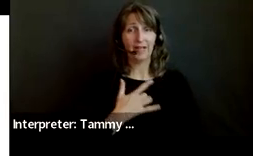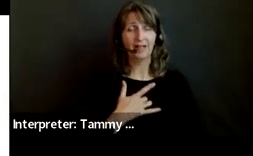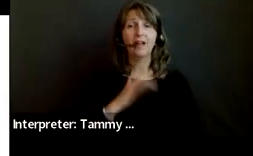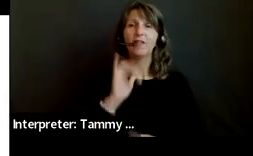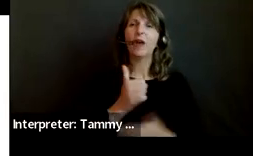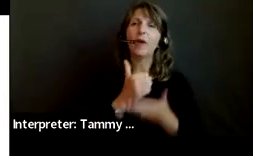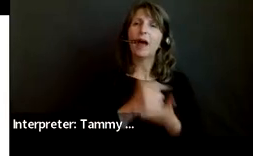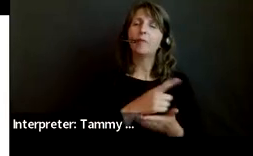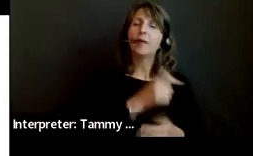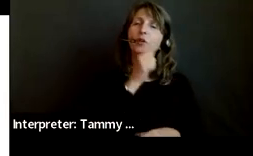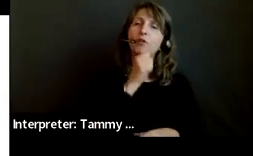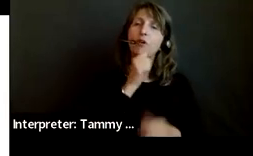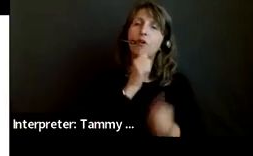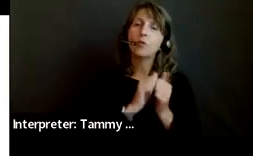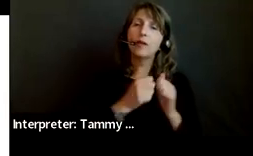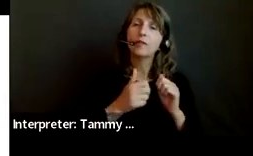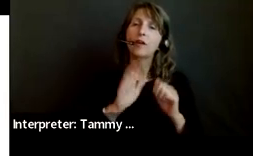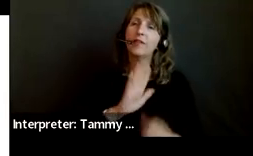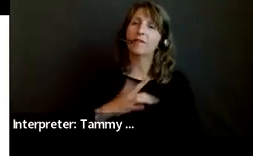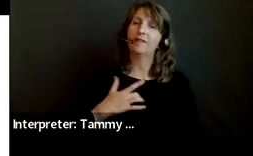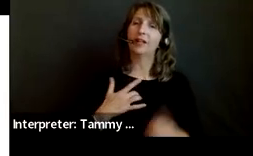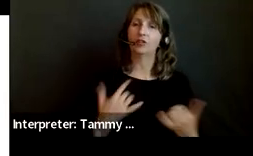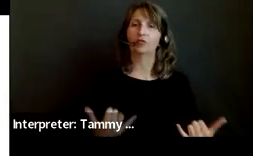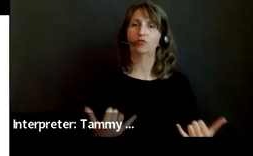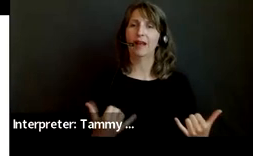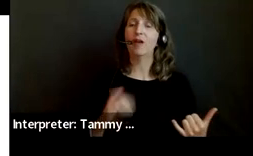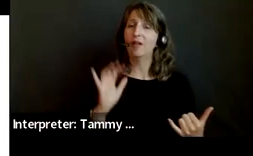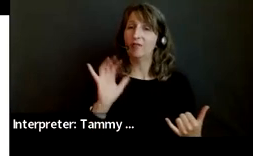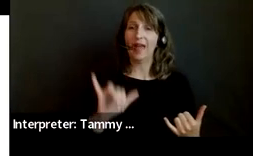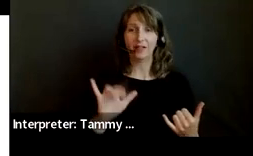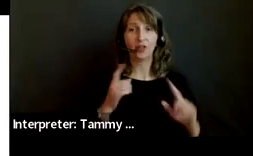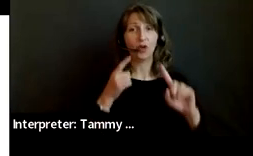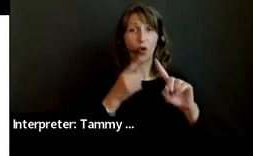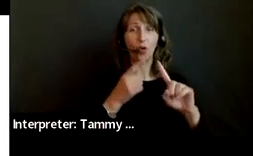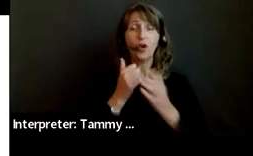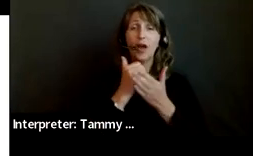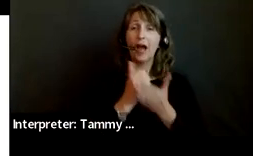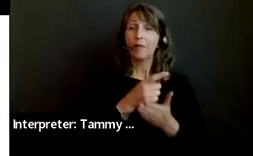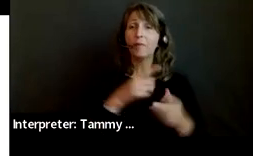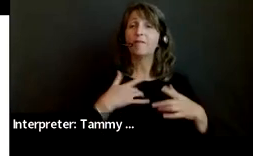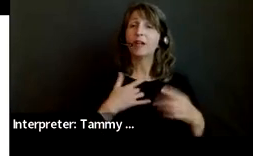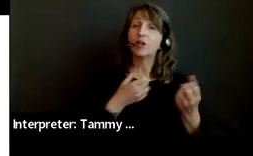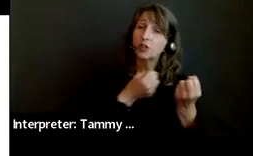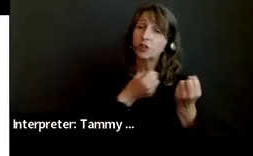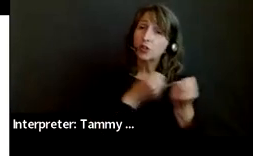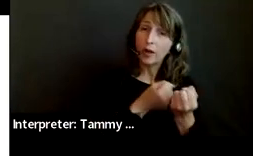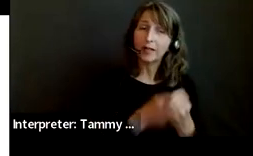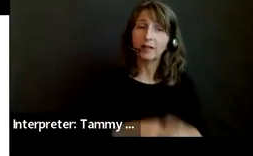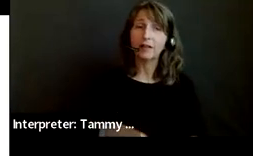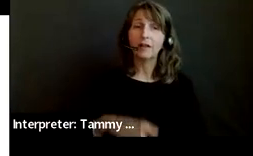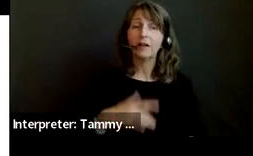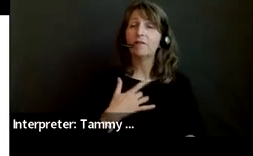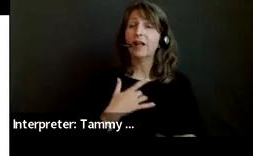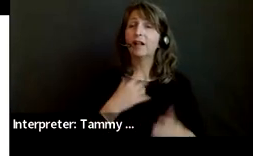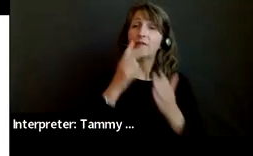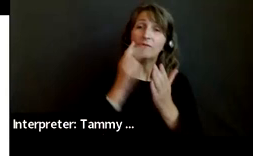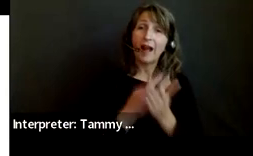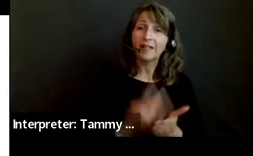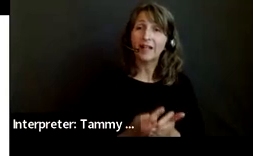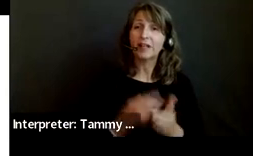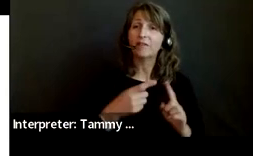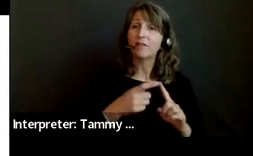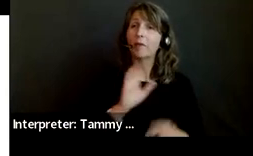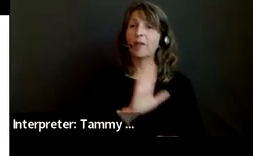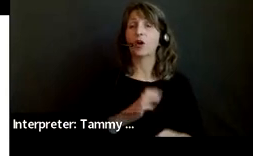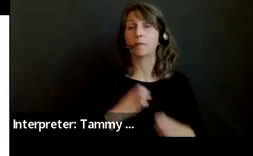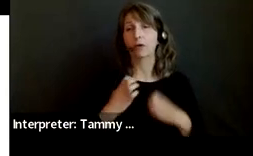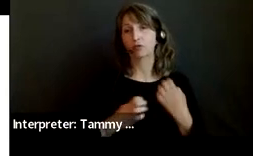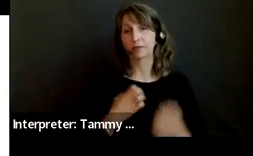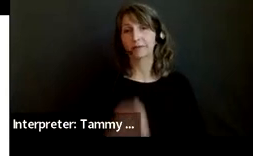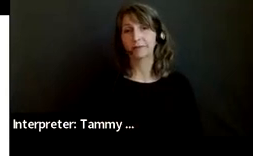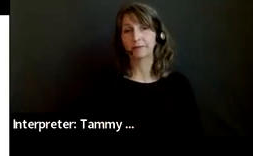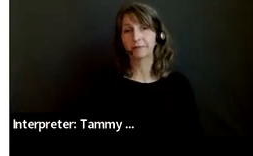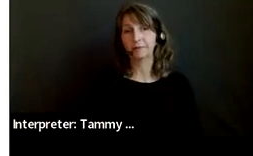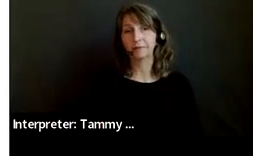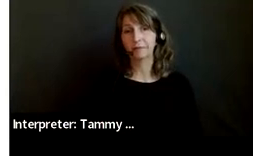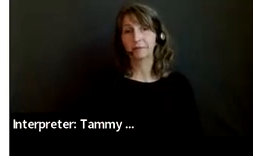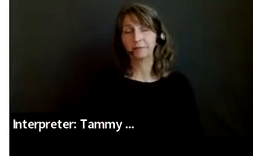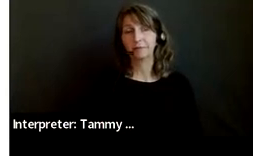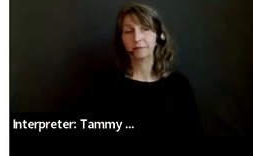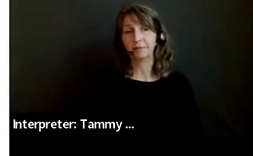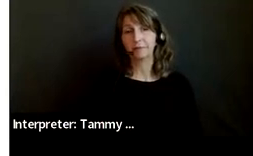And that is our goal to support someone through today to help someone feel supported and validated through the emotions that they are experiencing as a result of this trauma.